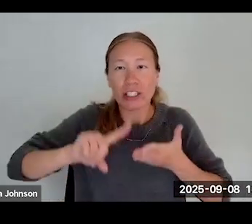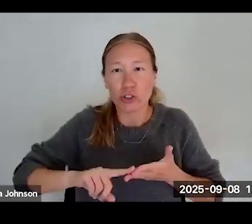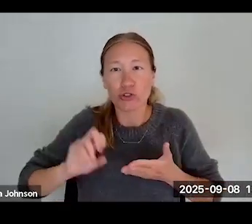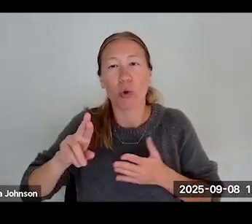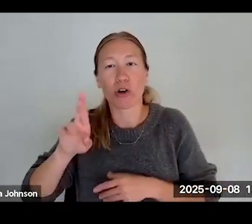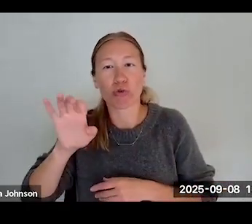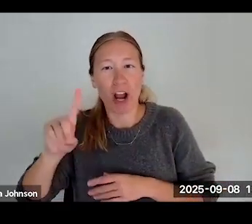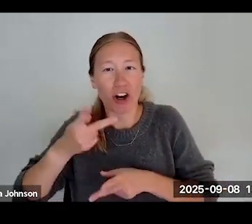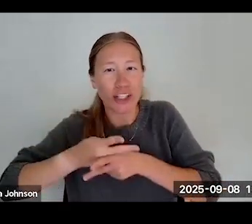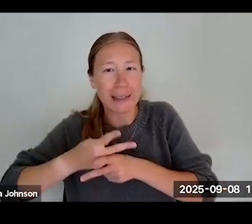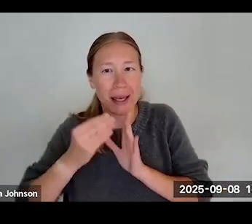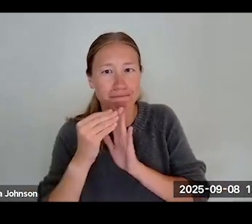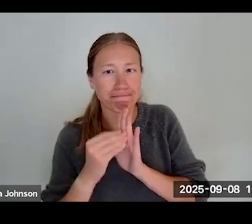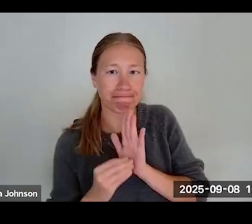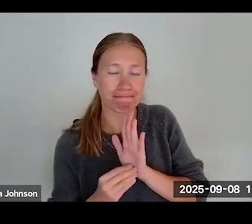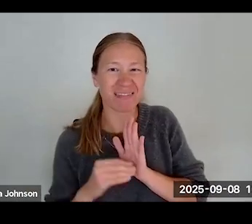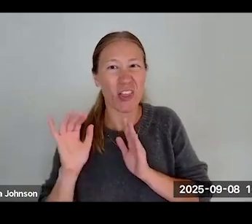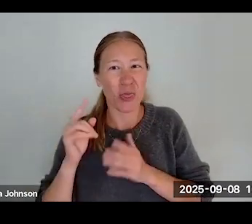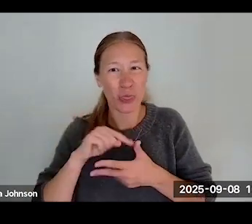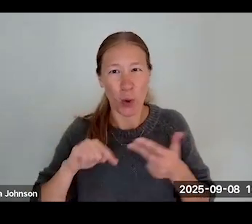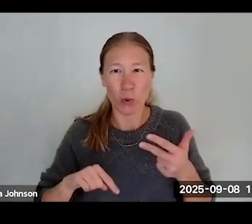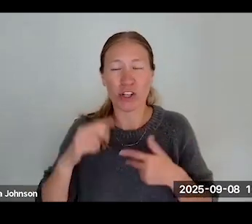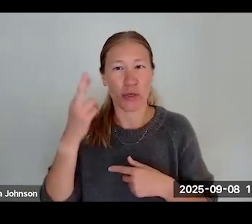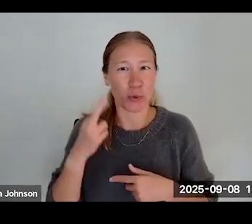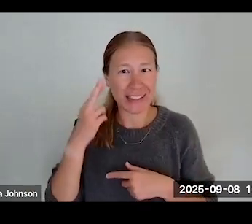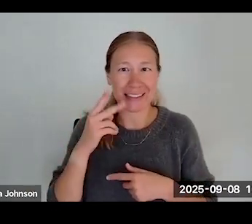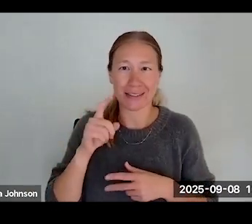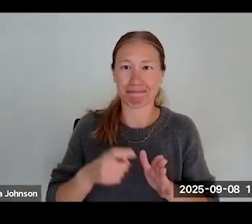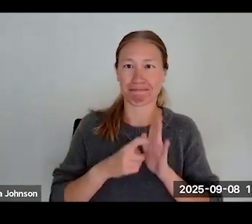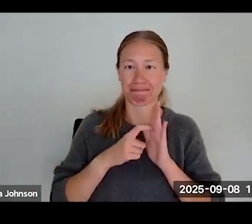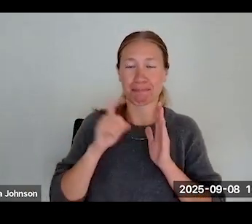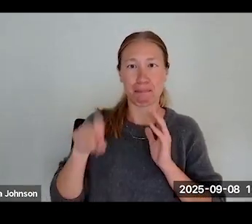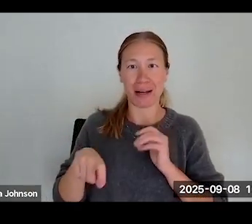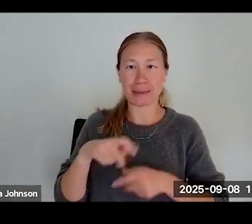Those are the only viable reasons that they could be kept for and considered archival.